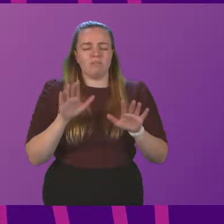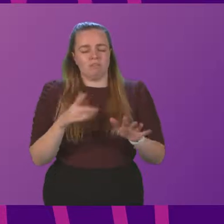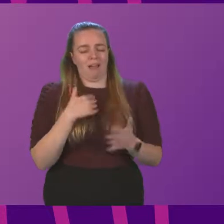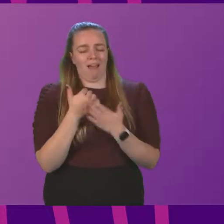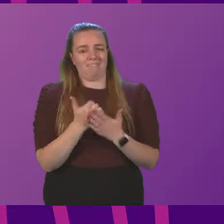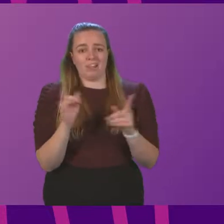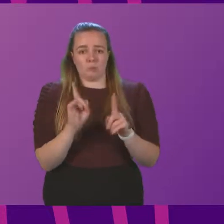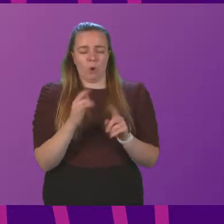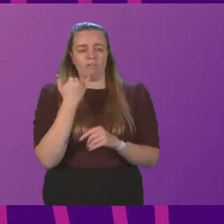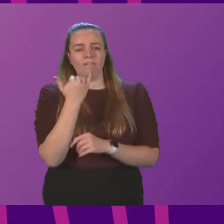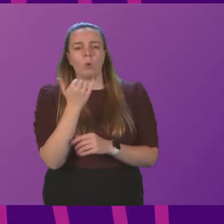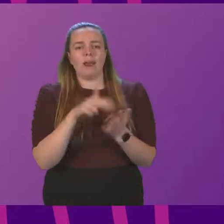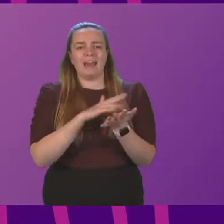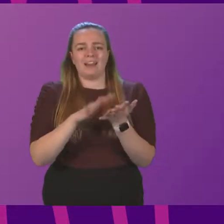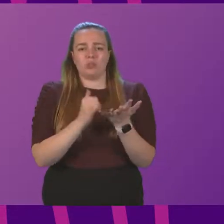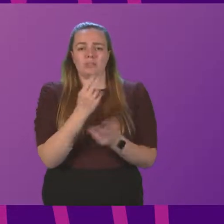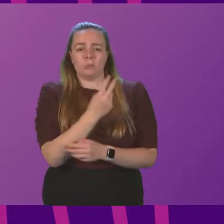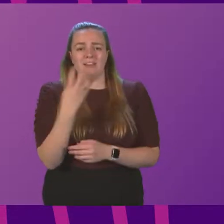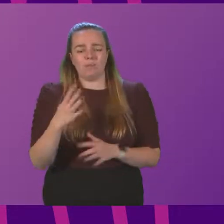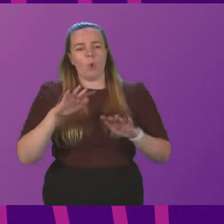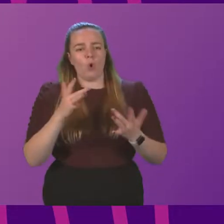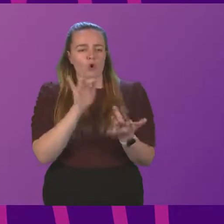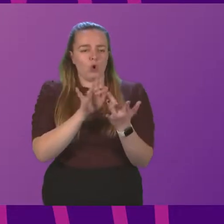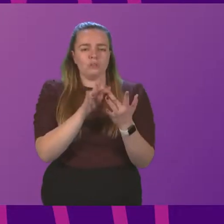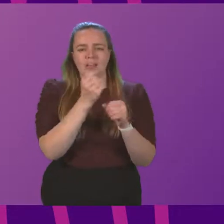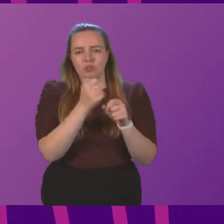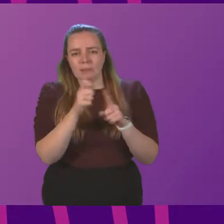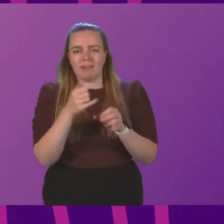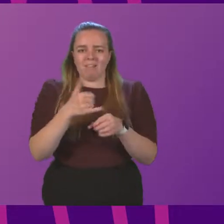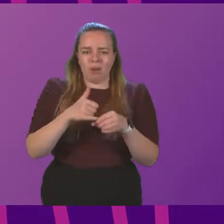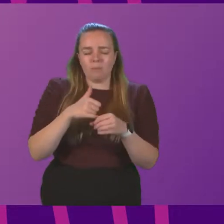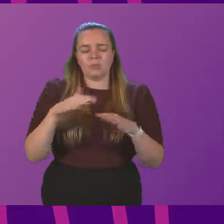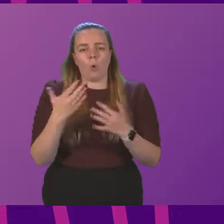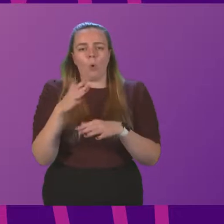NHS 24 or contact their general practitioner, pharmacy or local out-of-hours service.